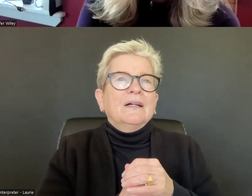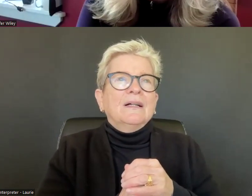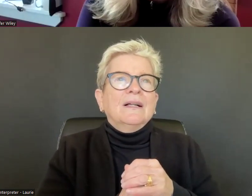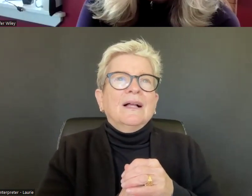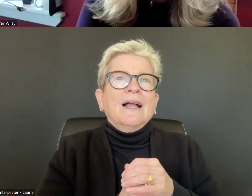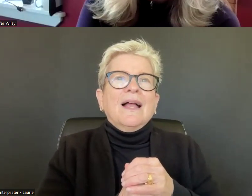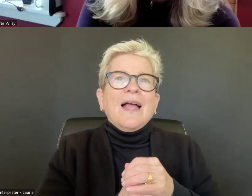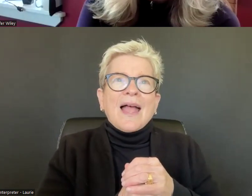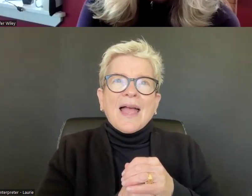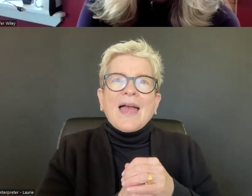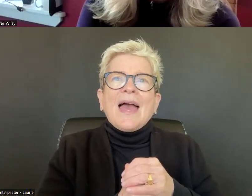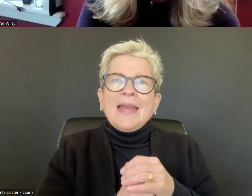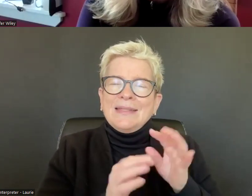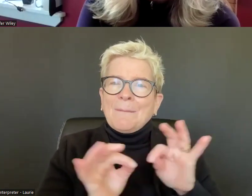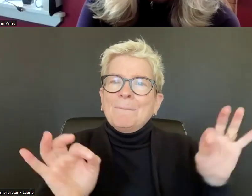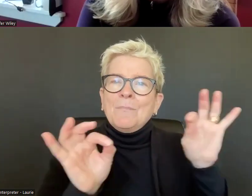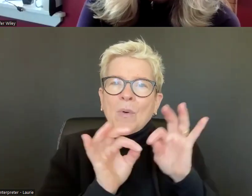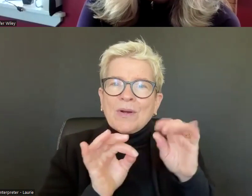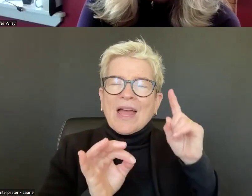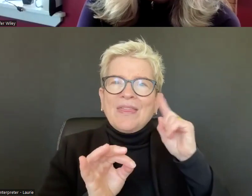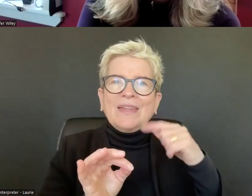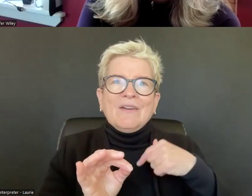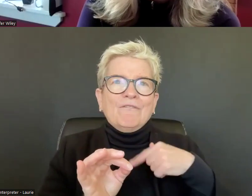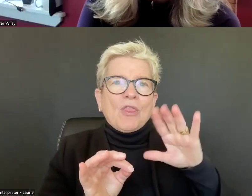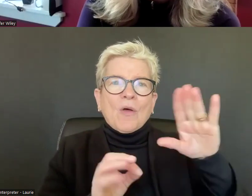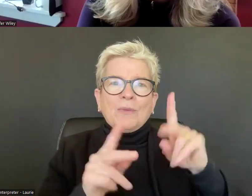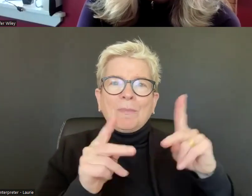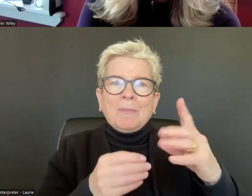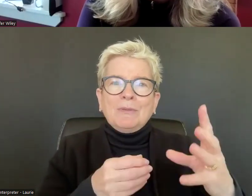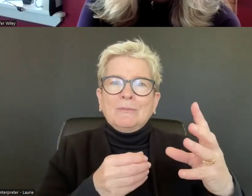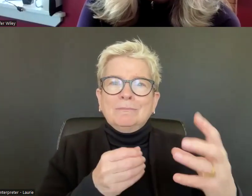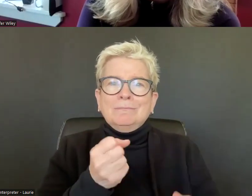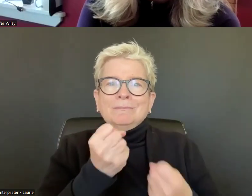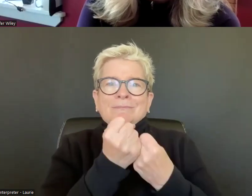those people on your side as I'm sure you're all well aware, that you know when you have